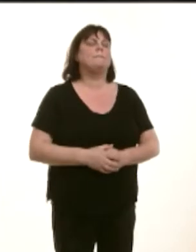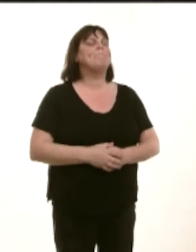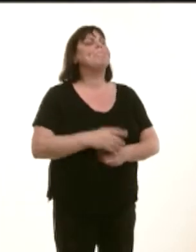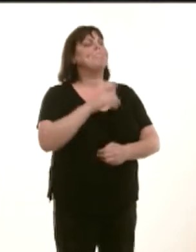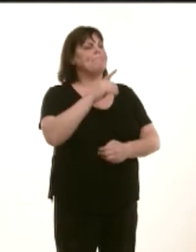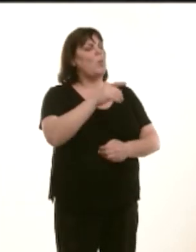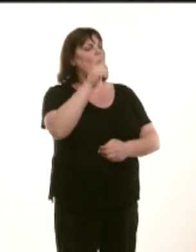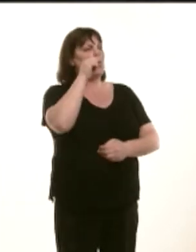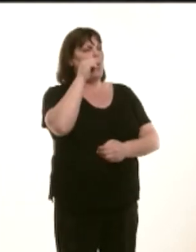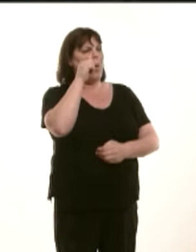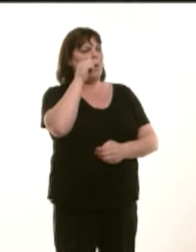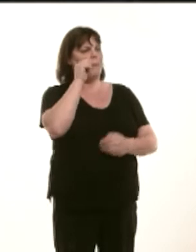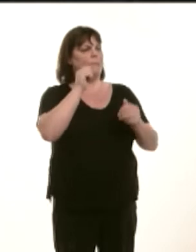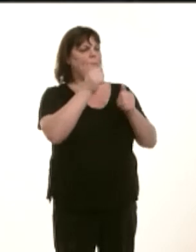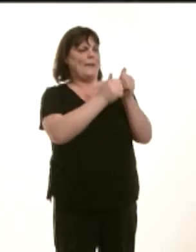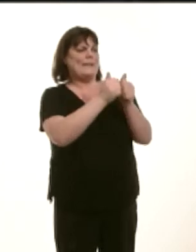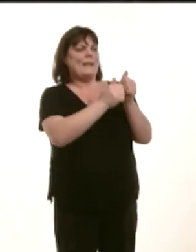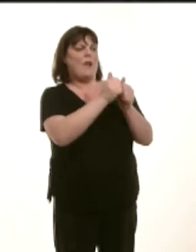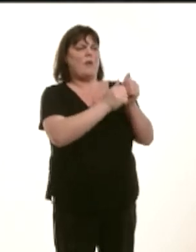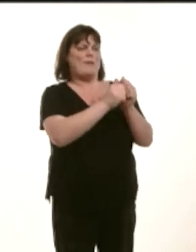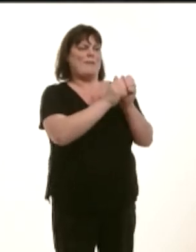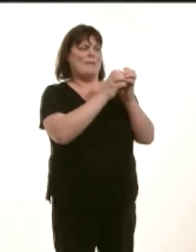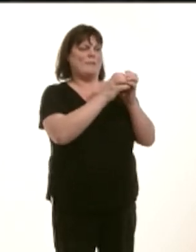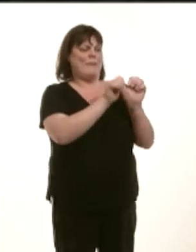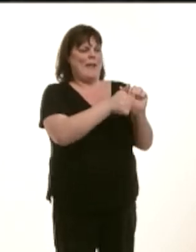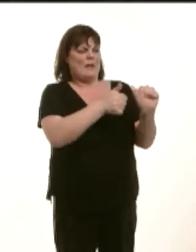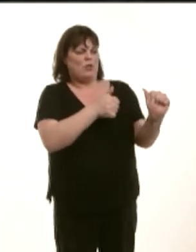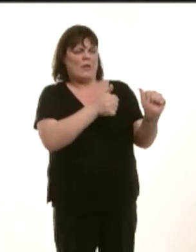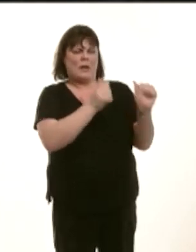development of the dairy industry in Wales continues to be a concern. I appreciate the